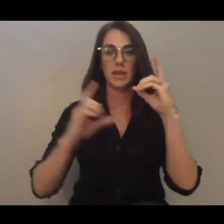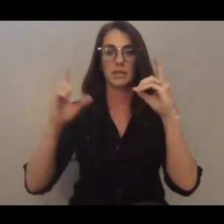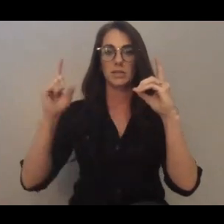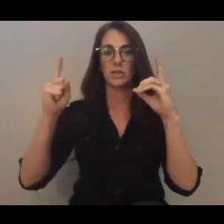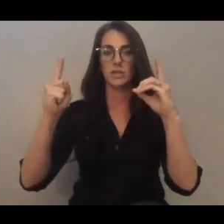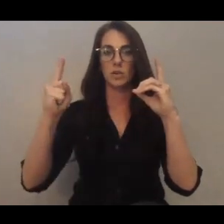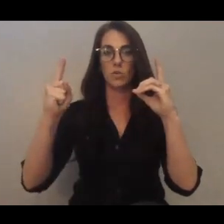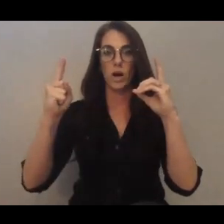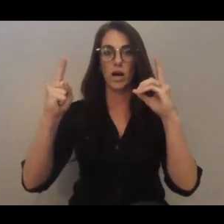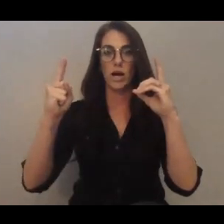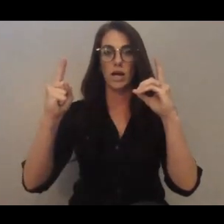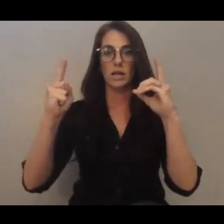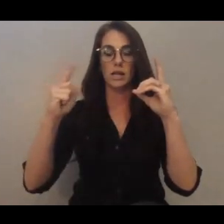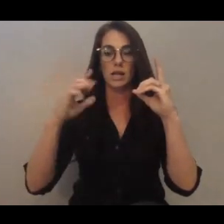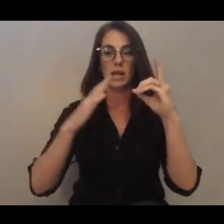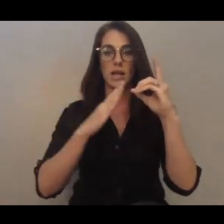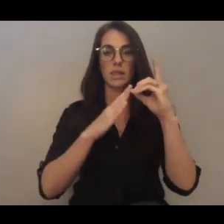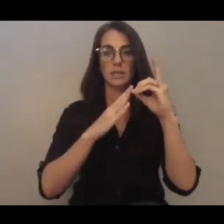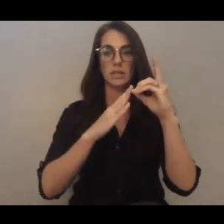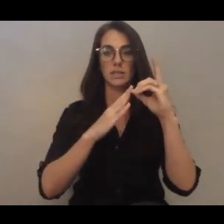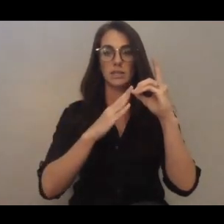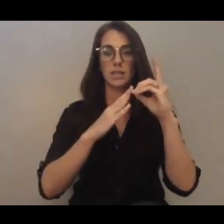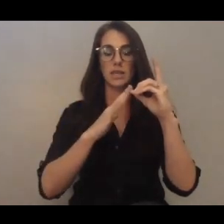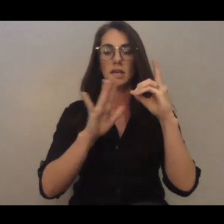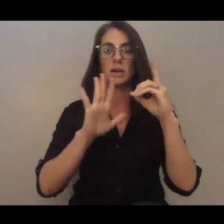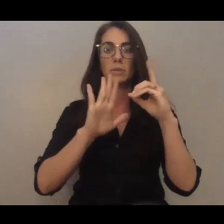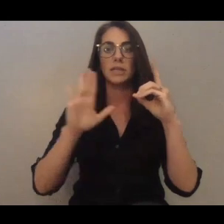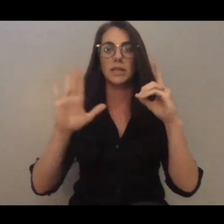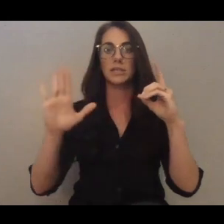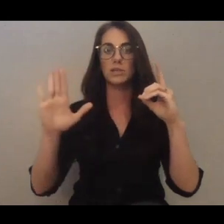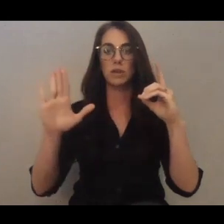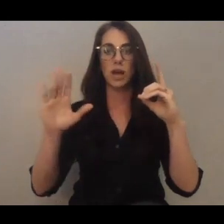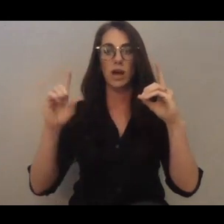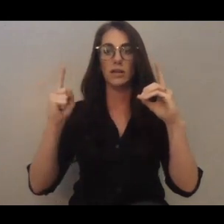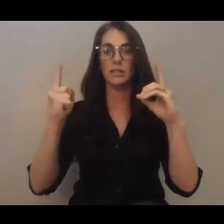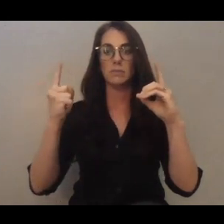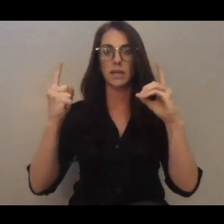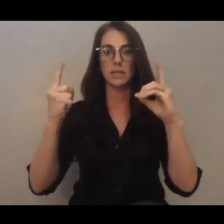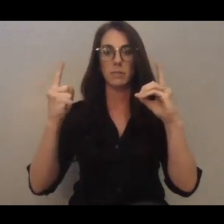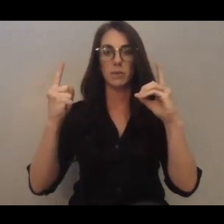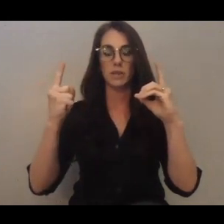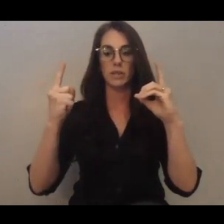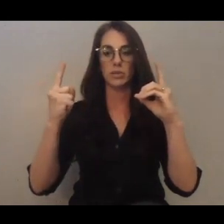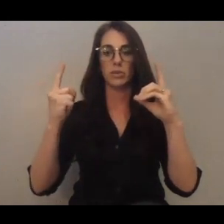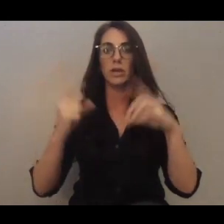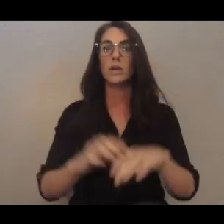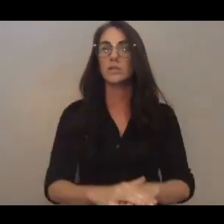So this is a "1" and this is a "D" so please do not mix up the 2.